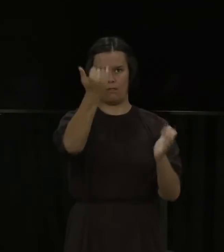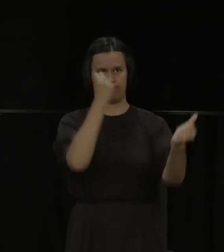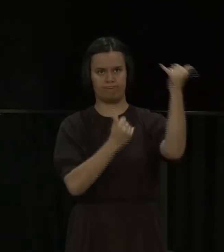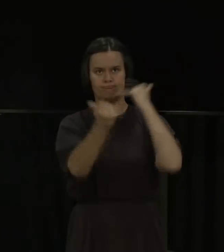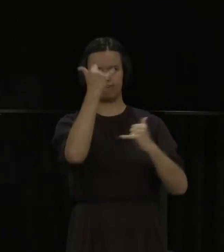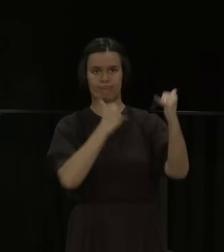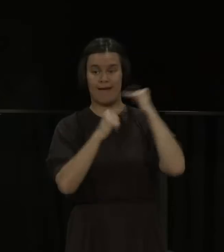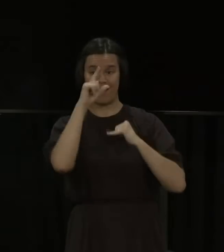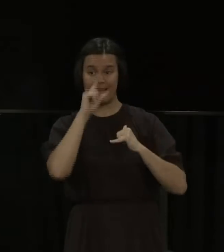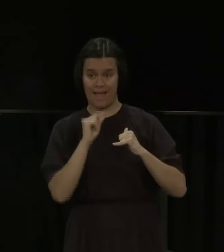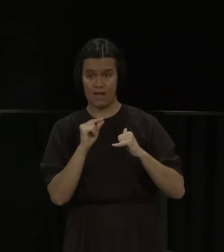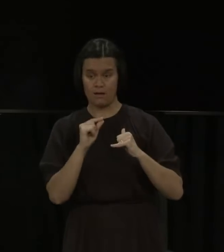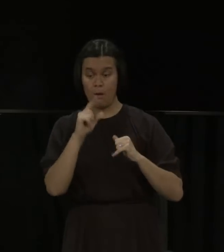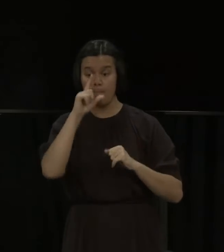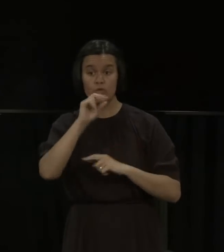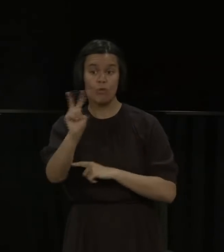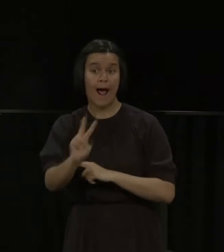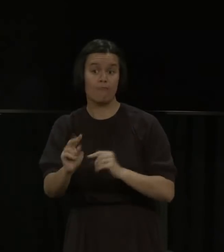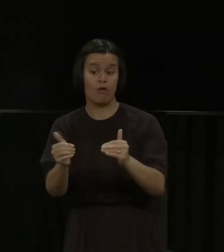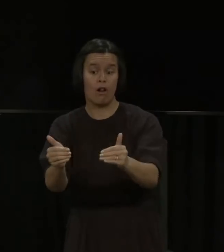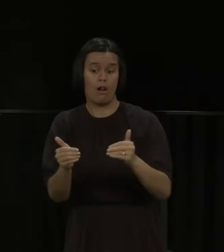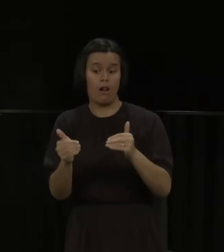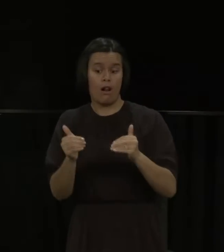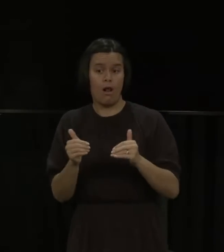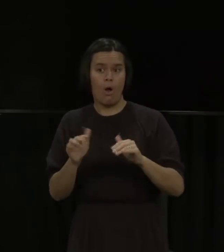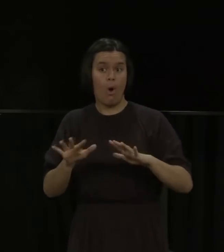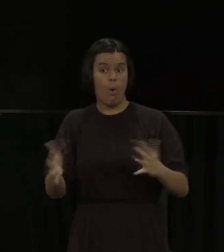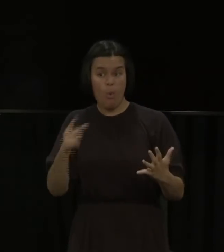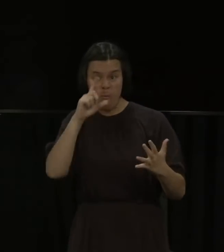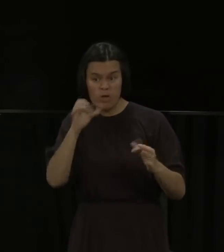potentially ringing for the April date, could you also do